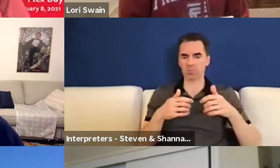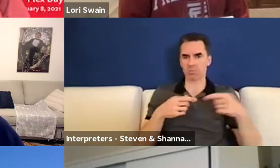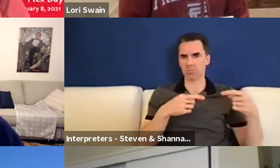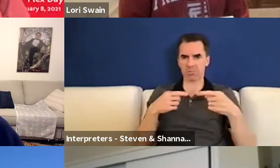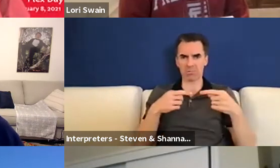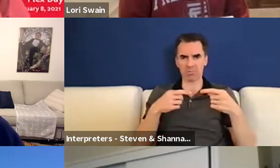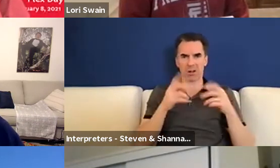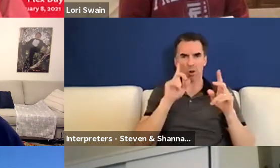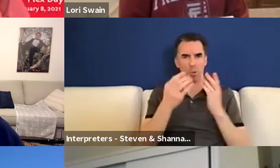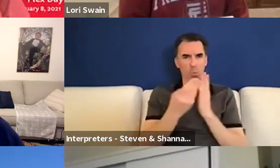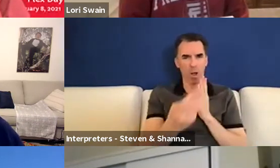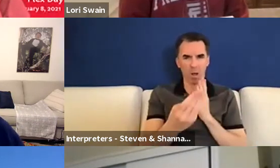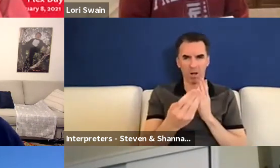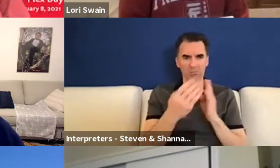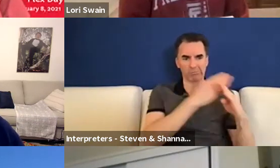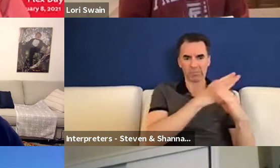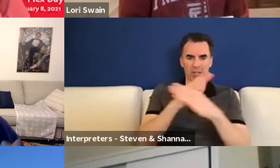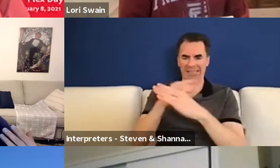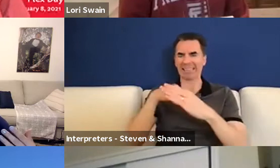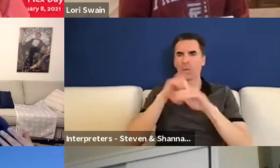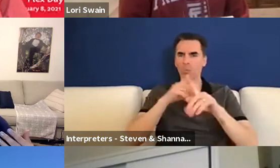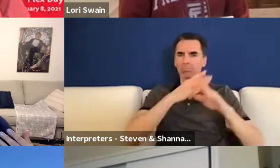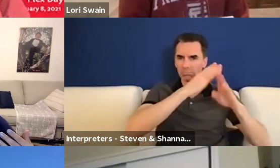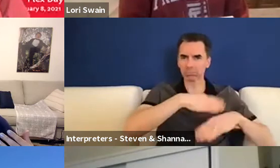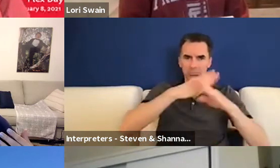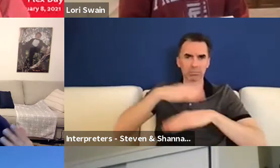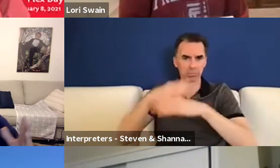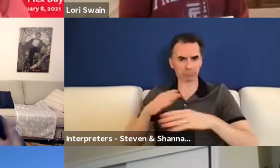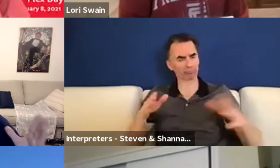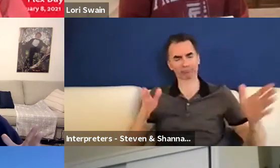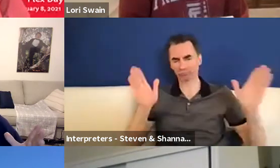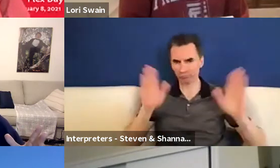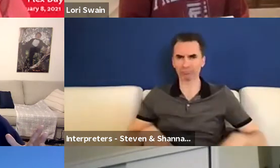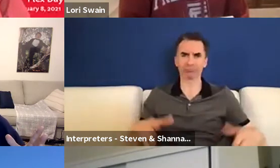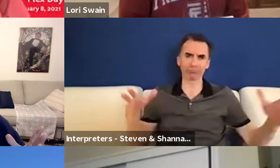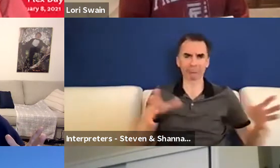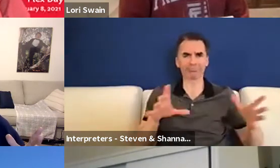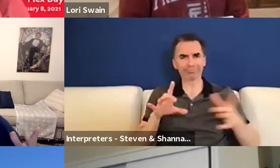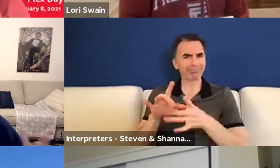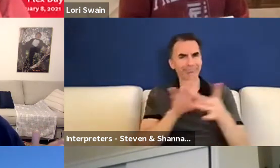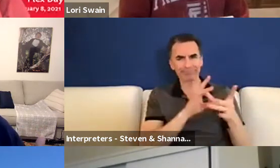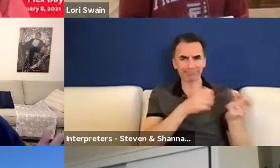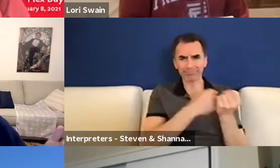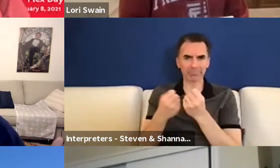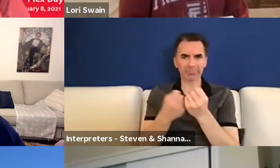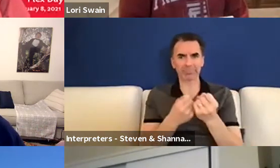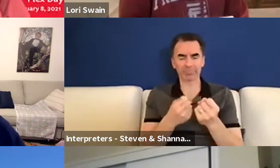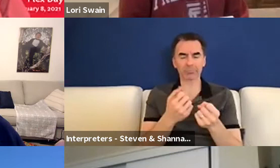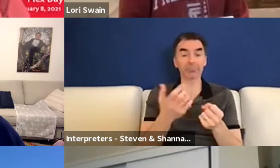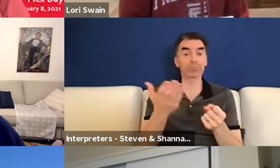hard to work and break that down. Because even as we were starting to map out the wording for I don't even know what we called